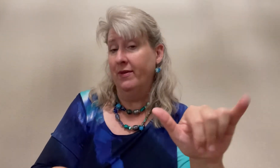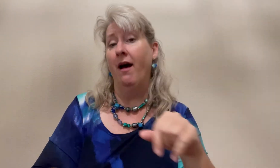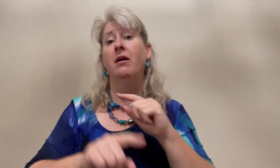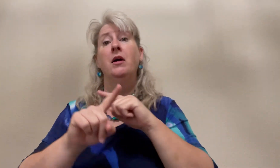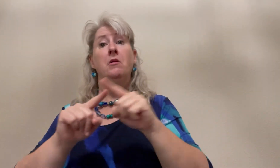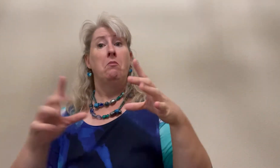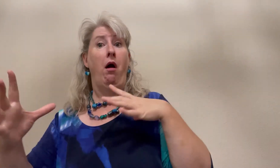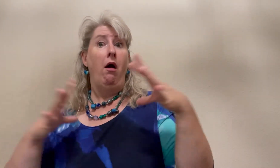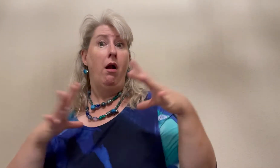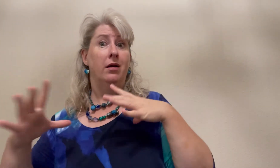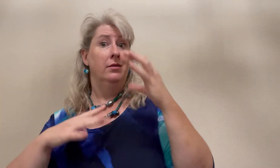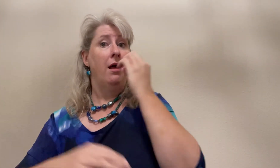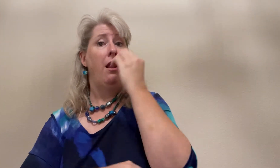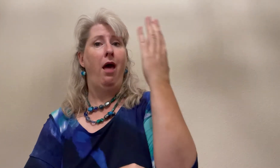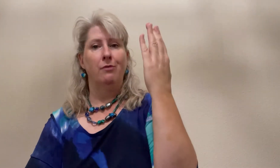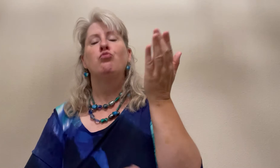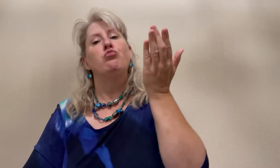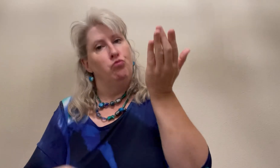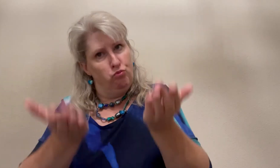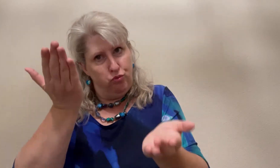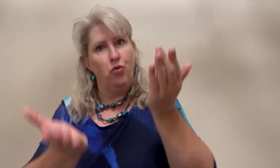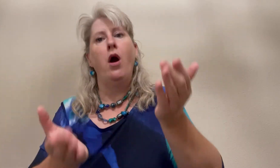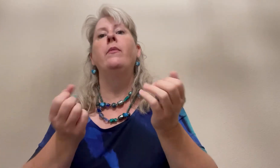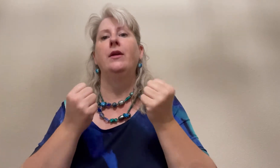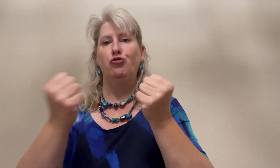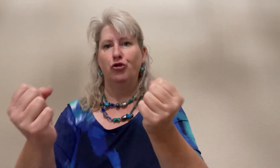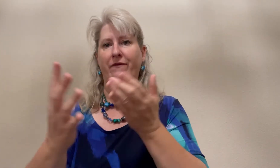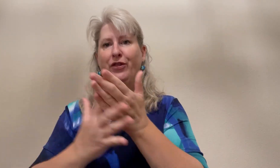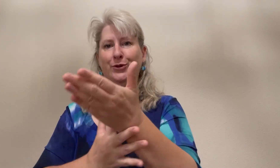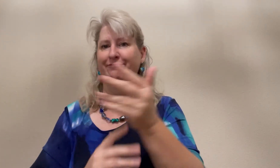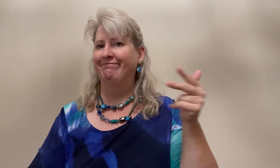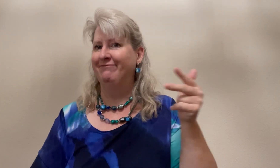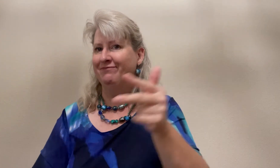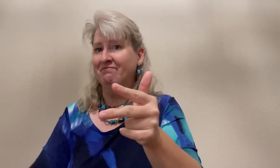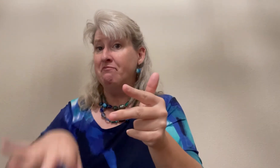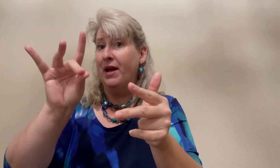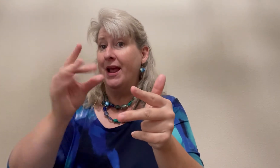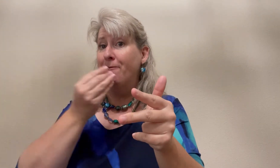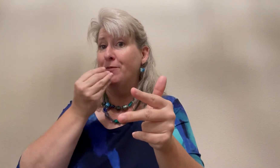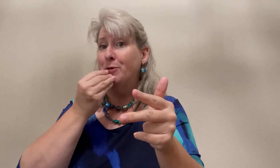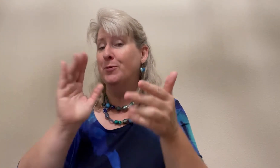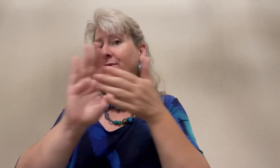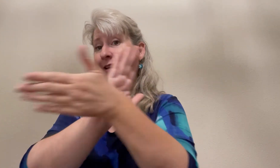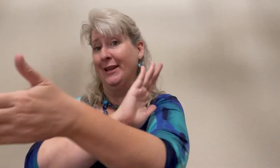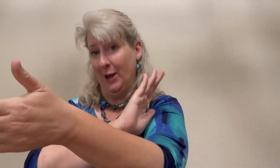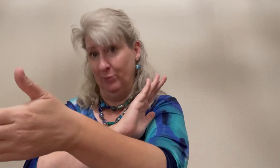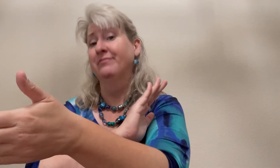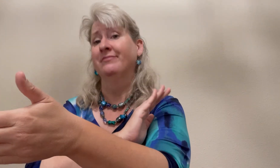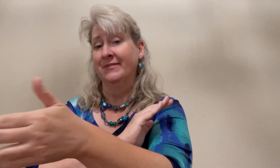For the Holiday Luncheon, it will probably be a drive through event where you can pick up your food and go.